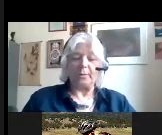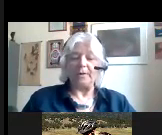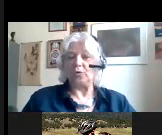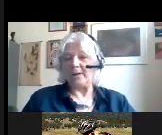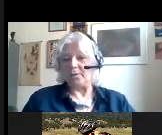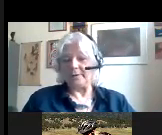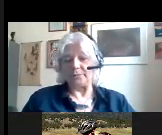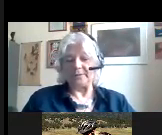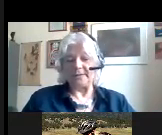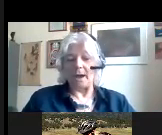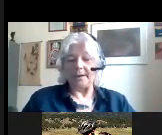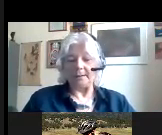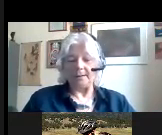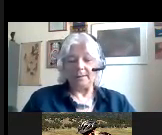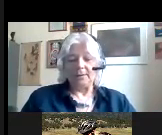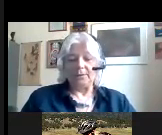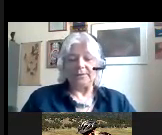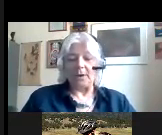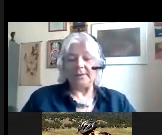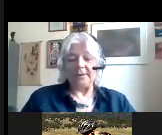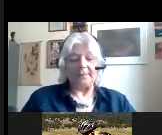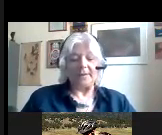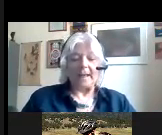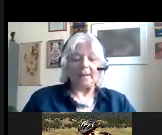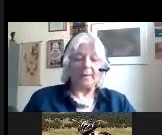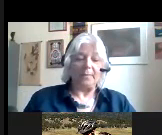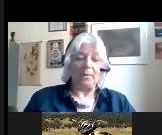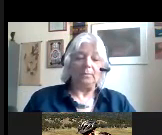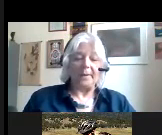racial minorities were denied. The result ended up that black people made up